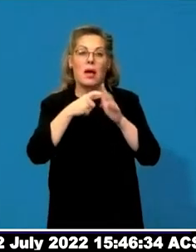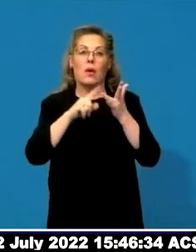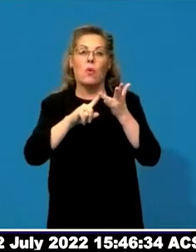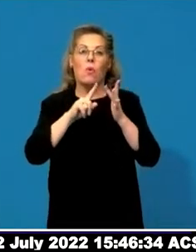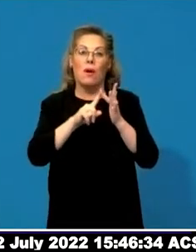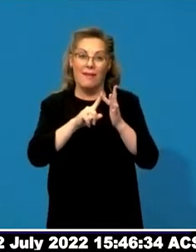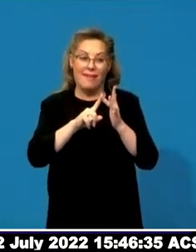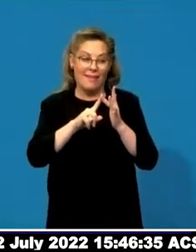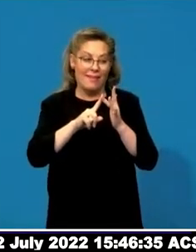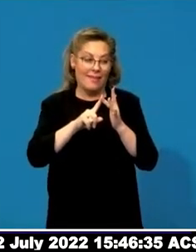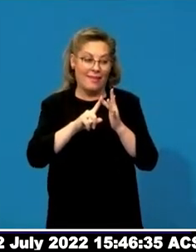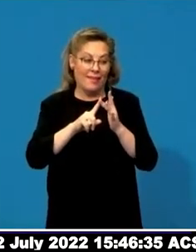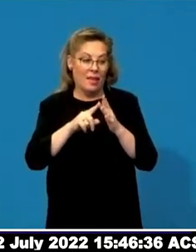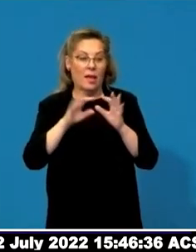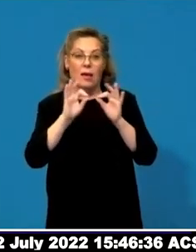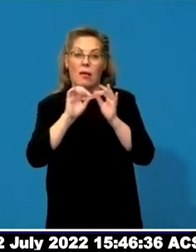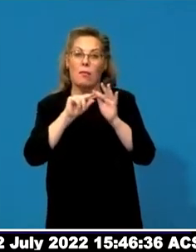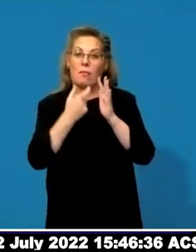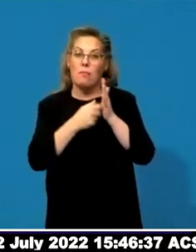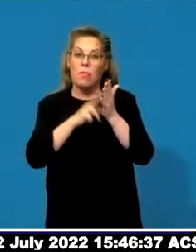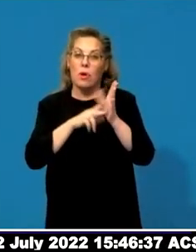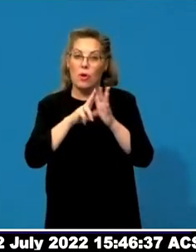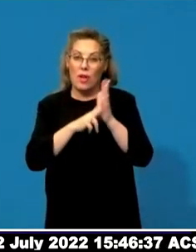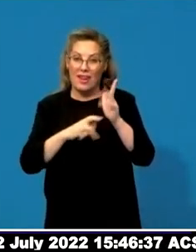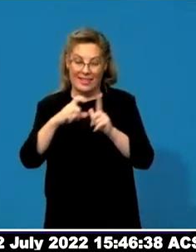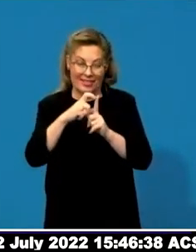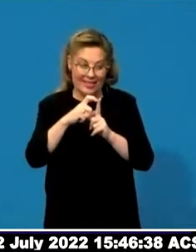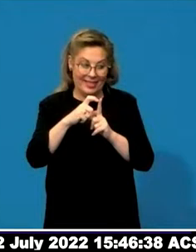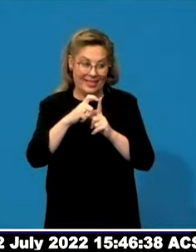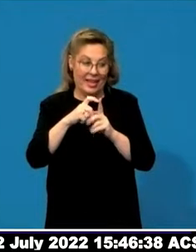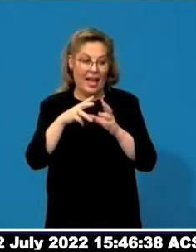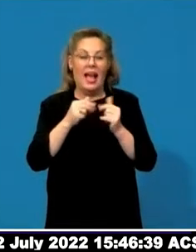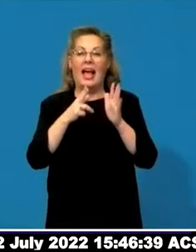From time to time, Bernard may assist in communication and the Namok family